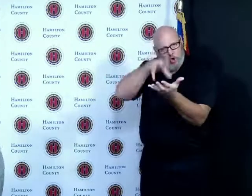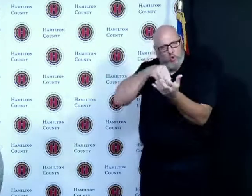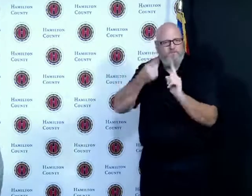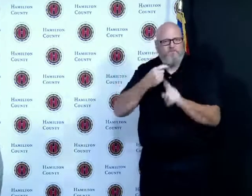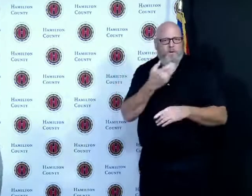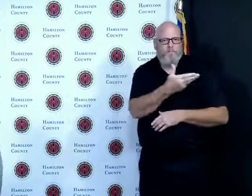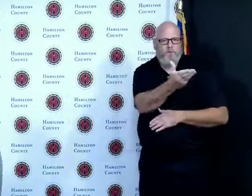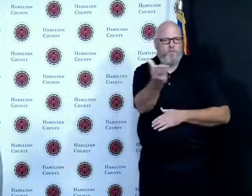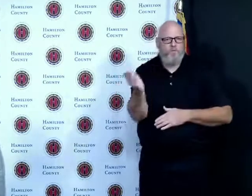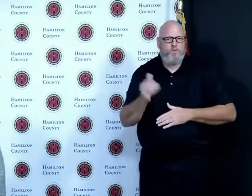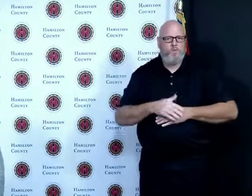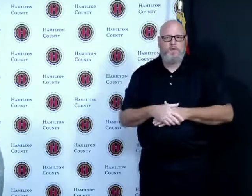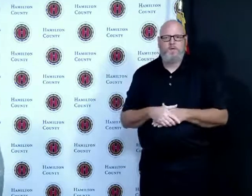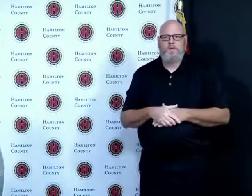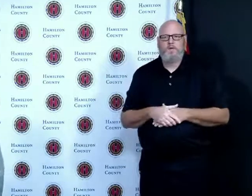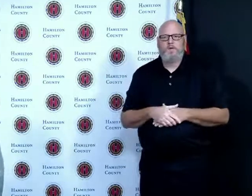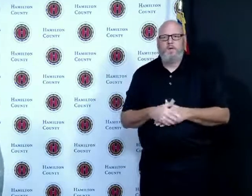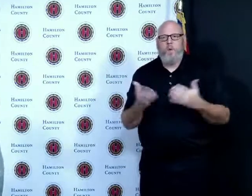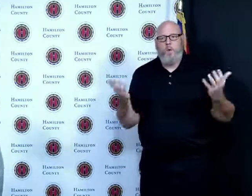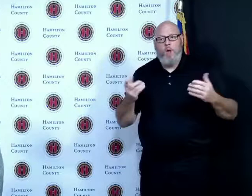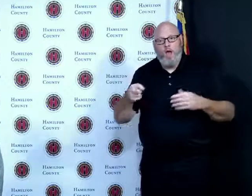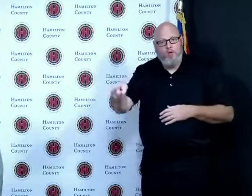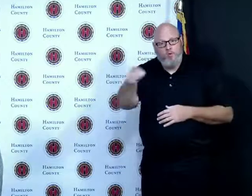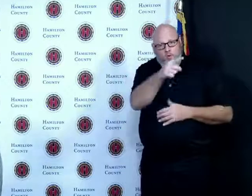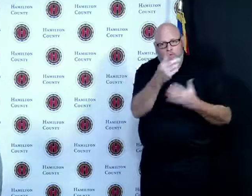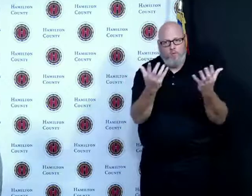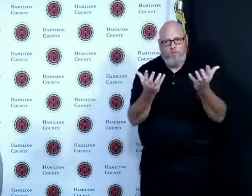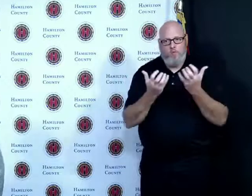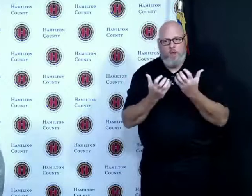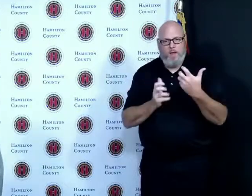interesting and I'll just share this one bit of information from the research that we'll be going